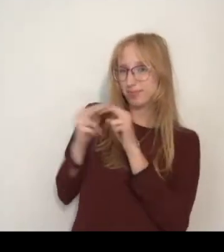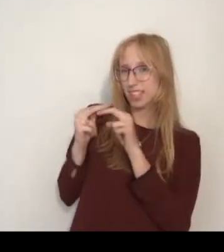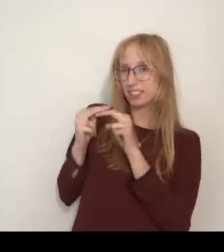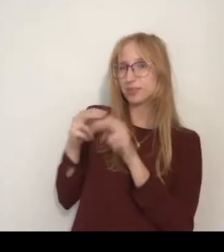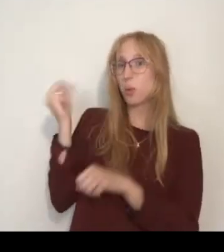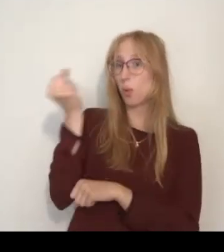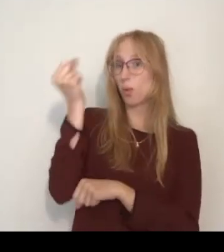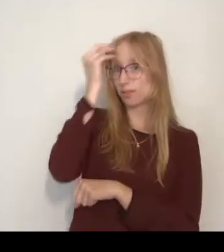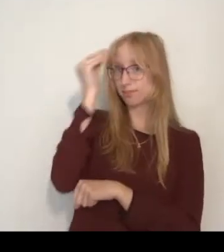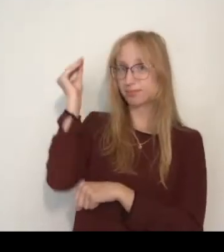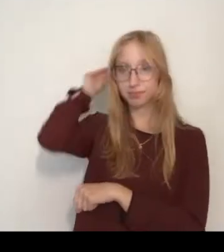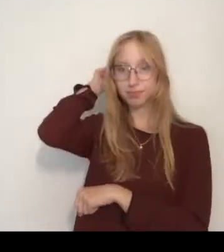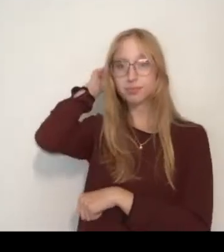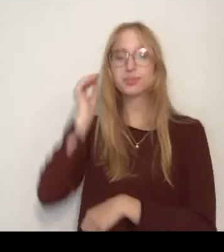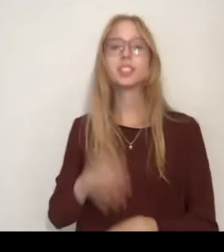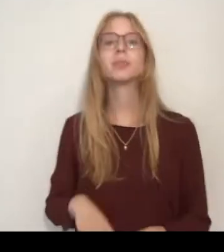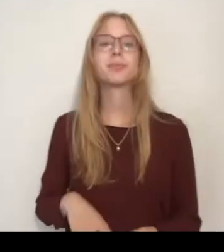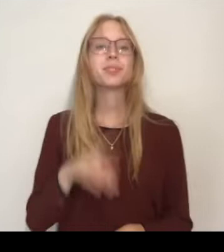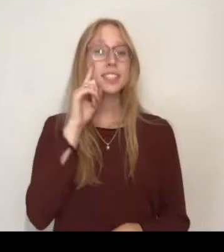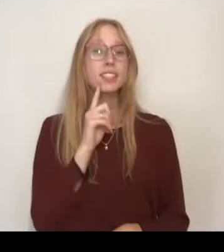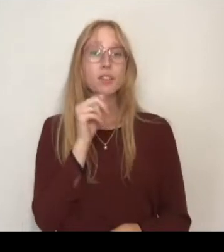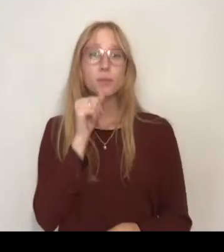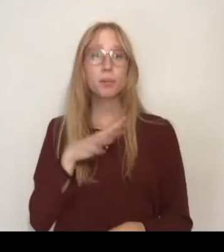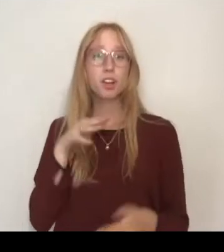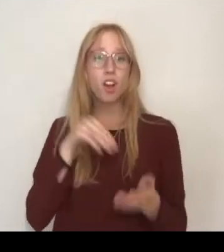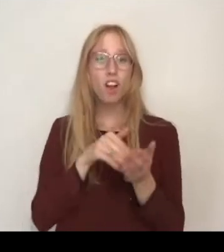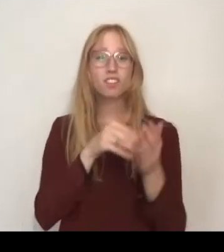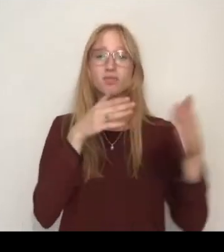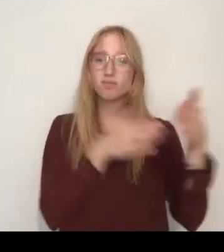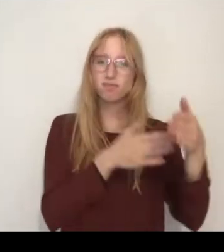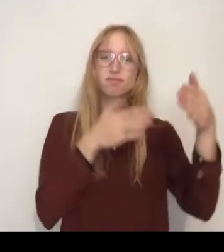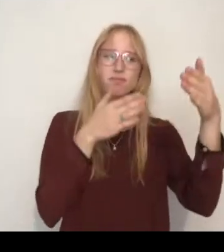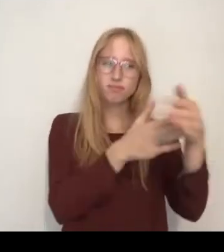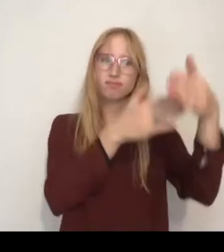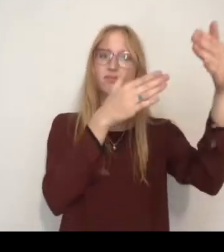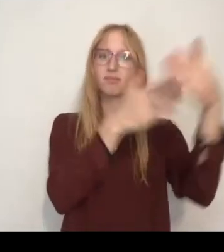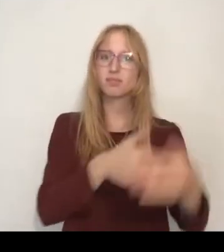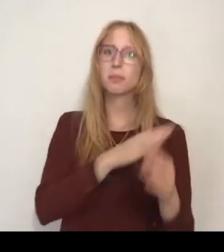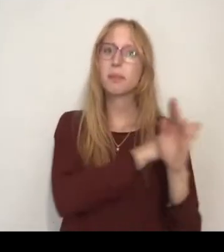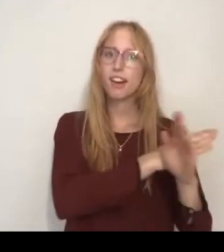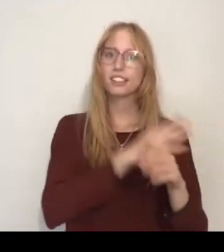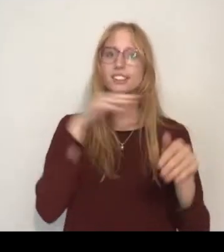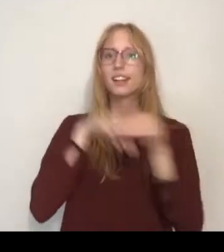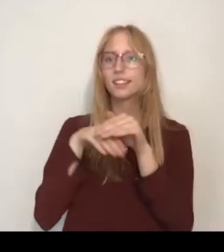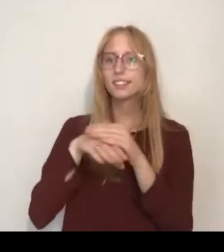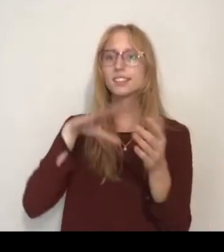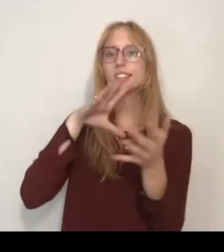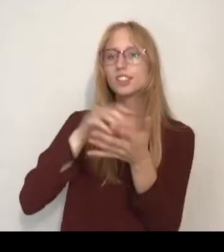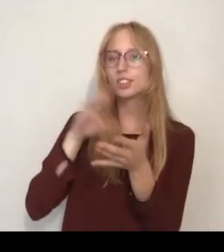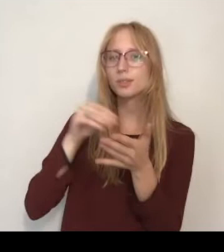Keep that statistic I just mentioned in the previous slide in mind. Deaf women face barriers to accessing